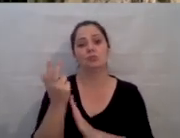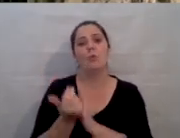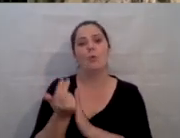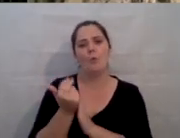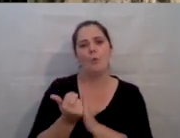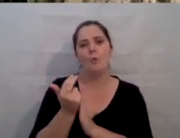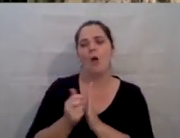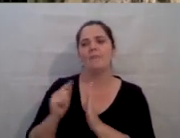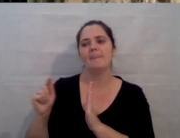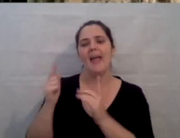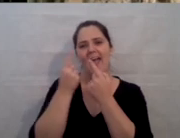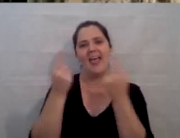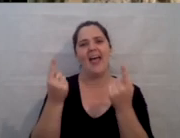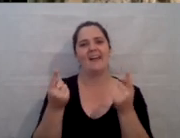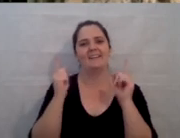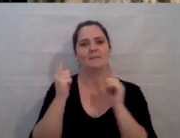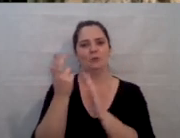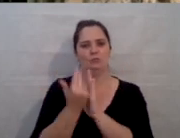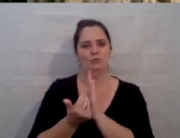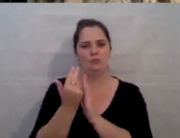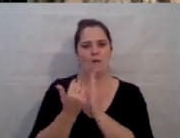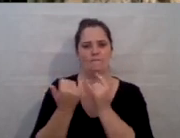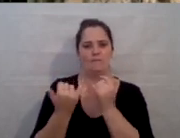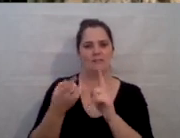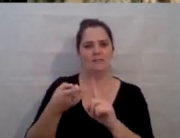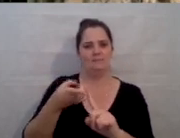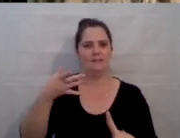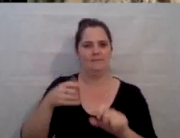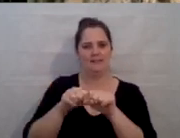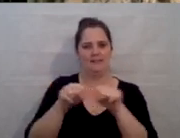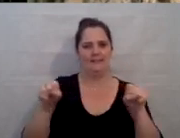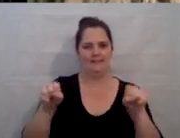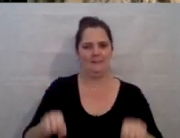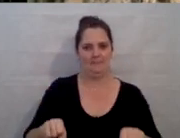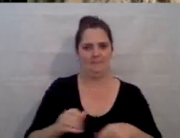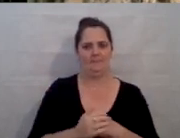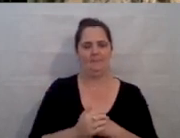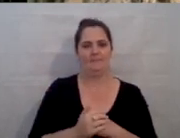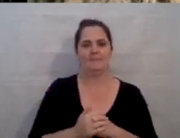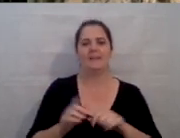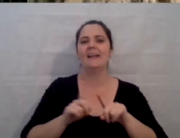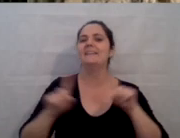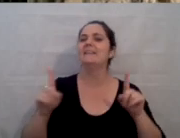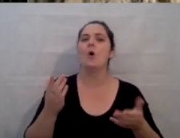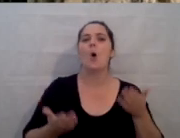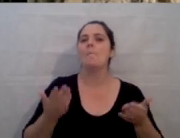academic life drawings were done according to those very, very specific systems of drawing. Very different than the way we work today in post-war